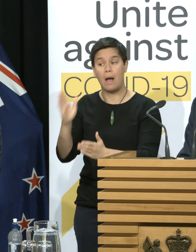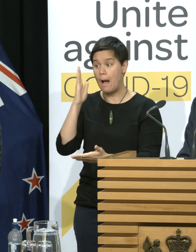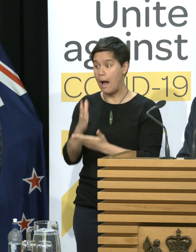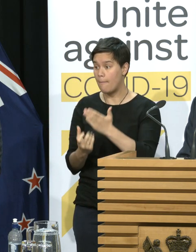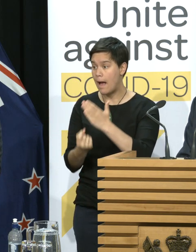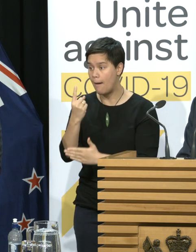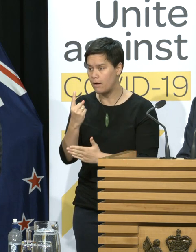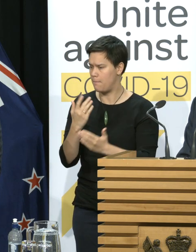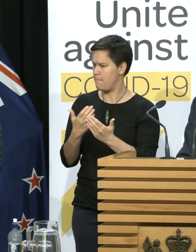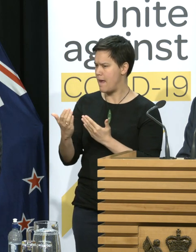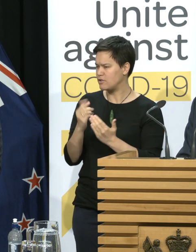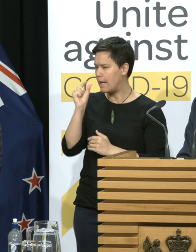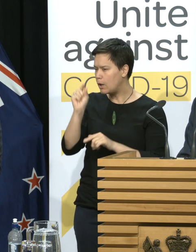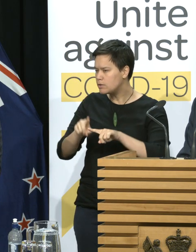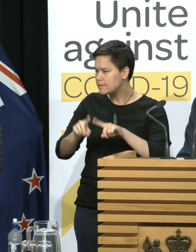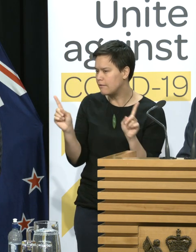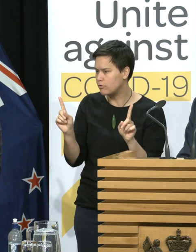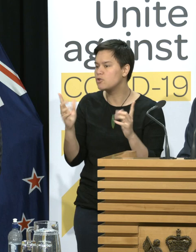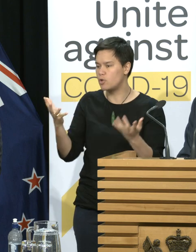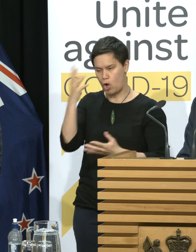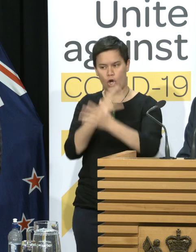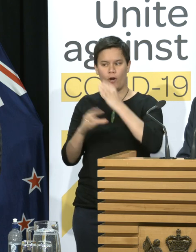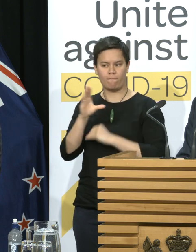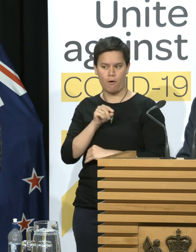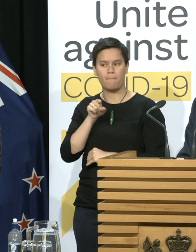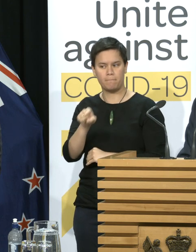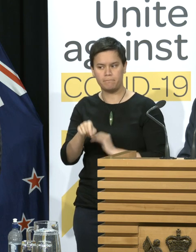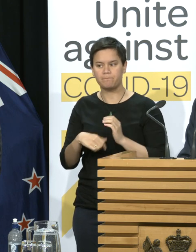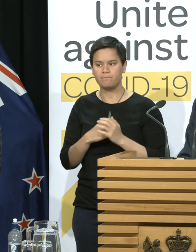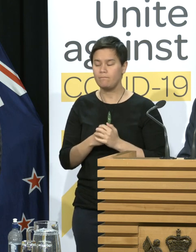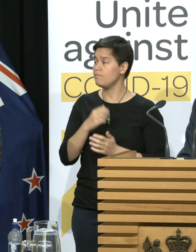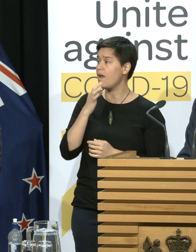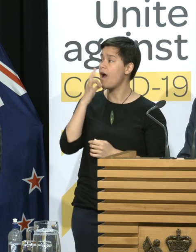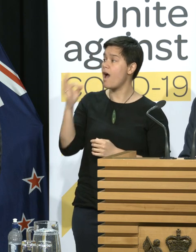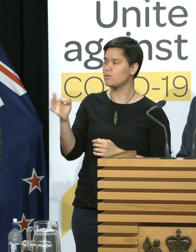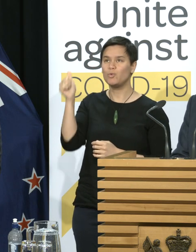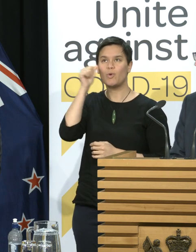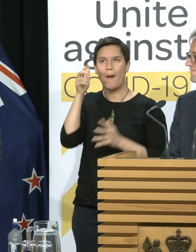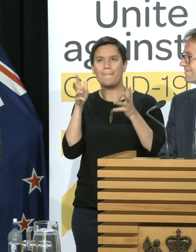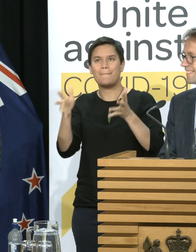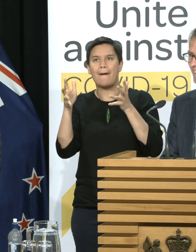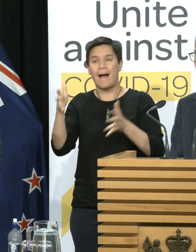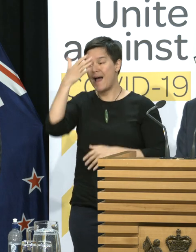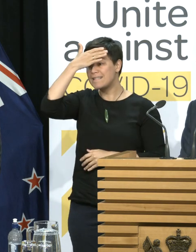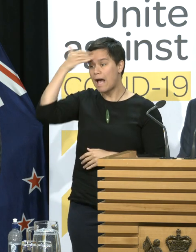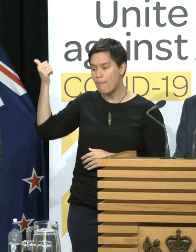is slip, slop, slap, what would the ministry's message to New Zealanders be this summer with the COVID threat? And scan.